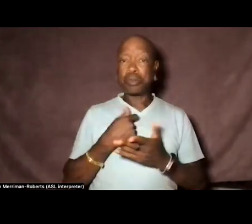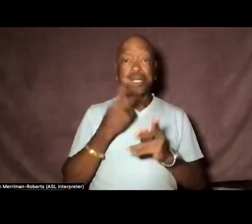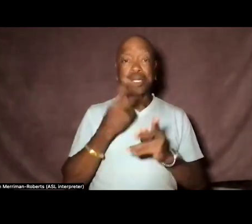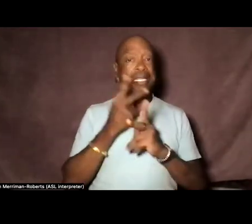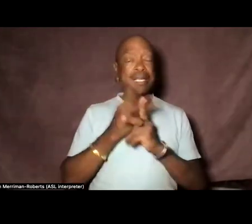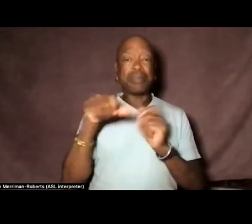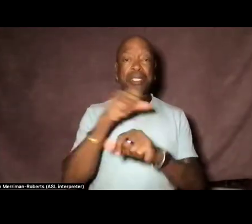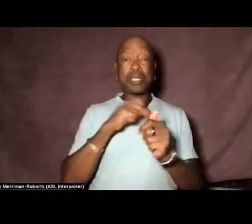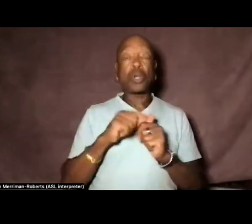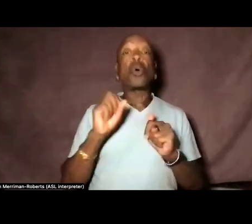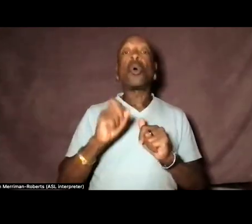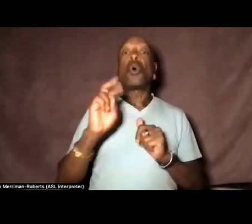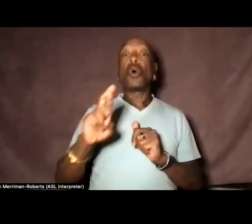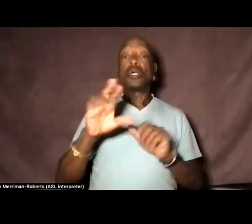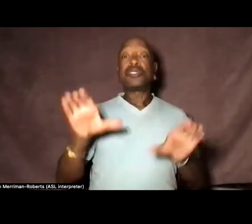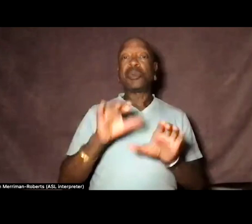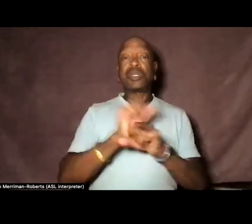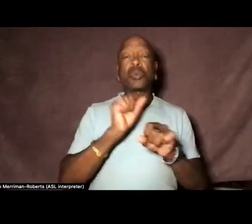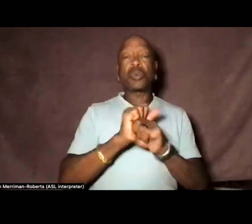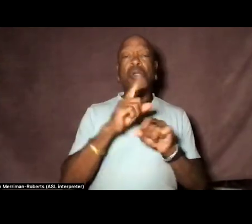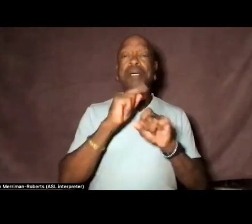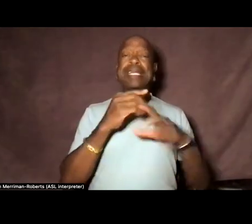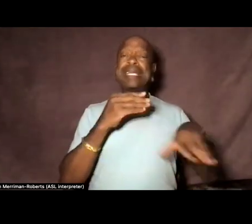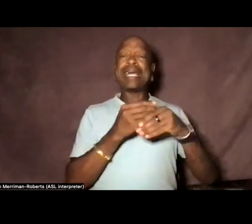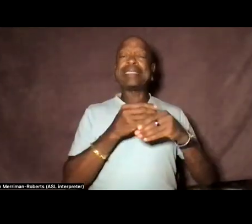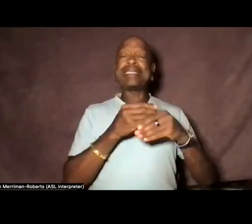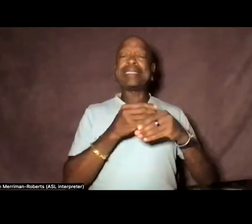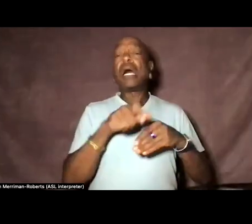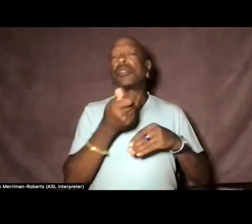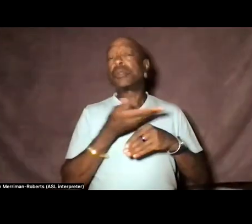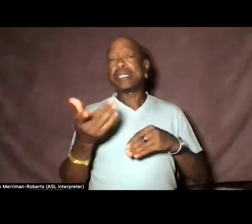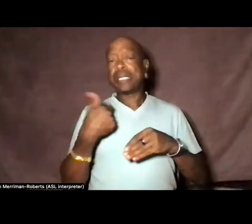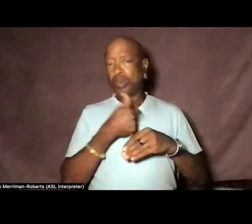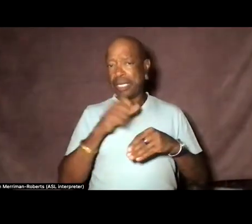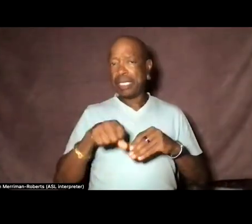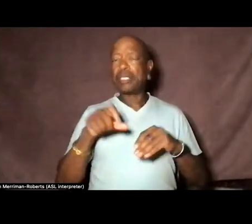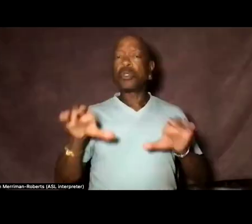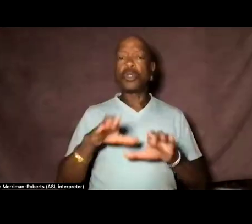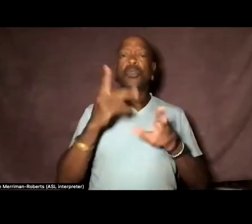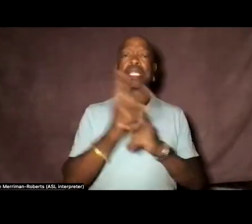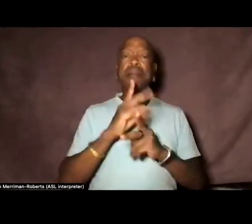from doing the work but it does sometimes add an extra few steps um and that will only continue to